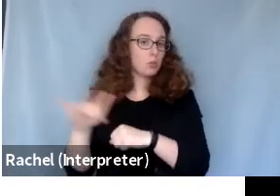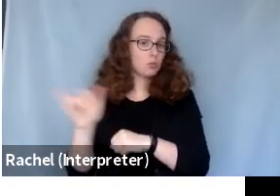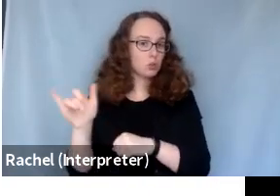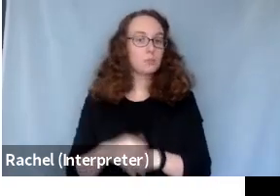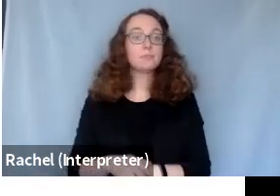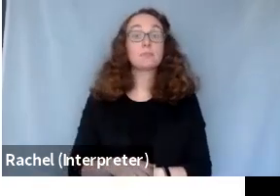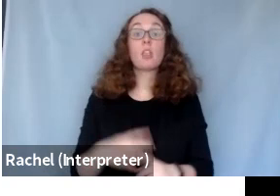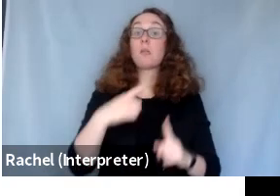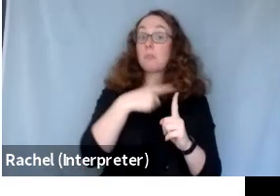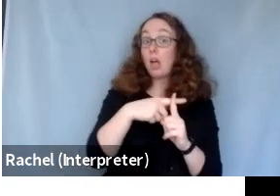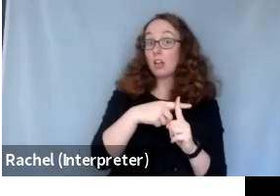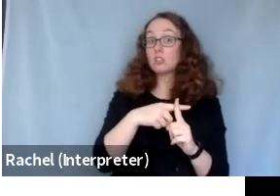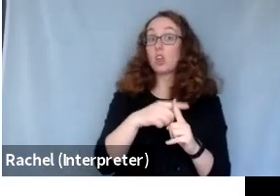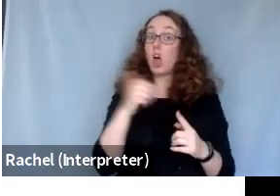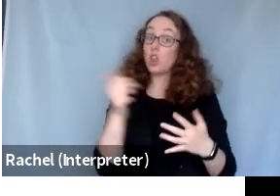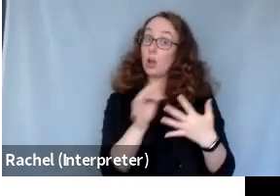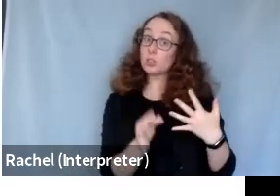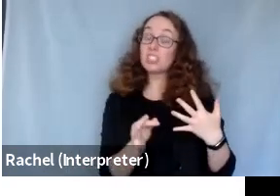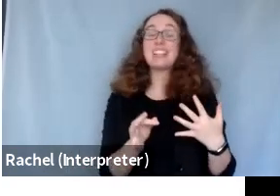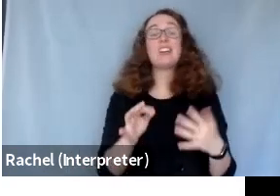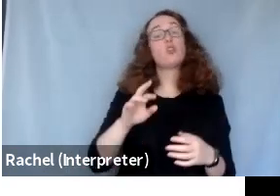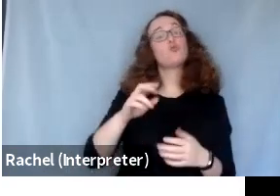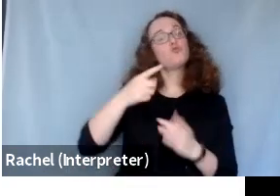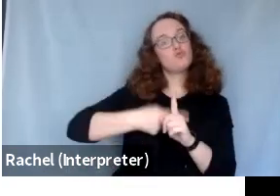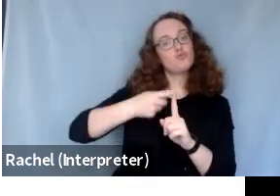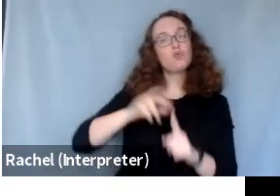I would say, I won't say 100 percent but darn near,